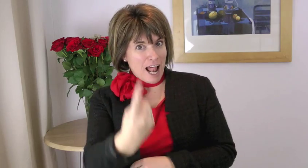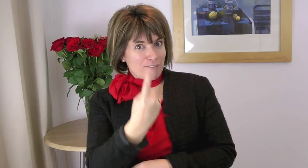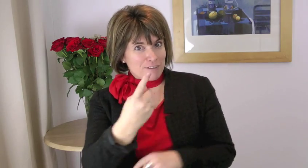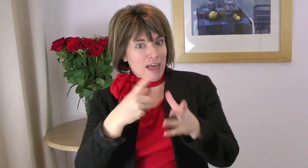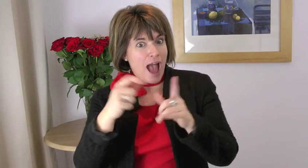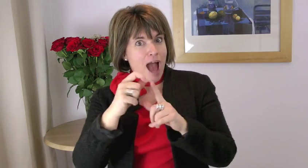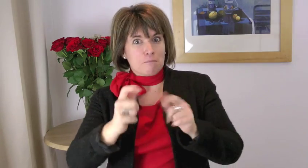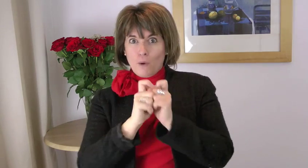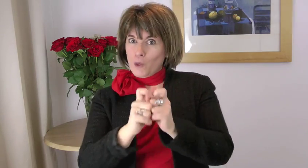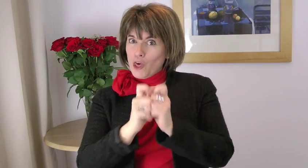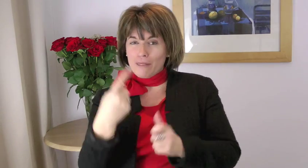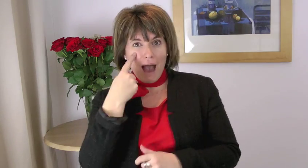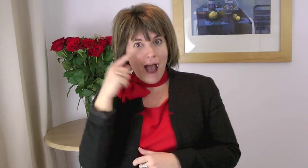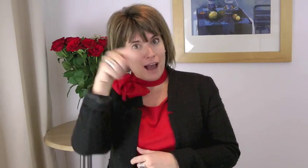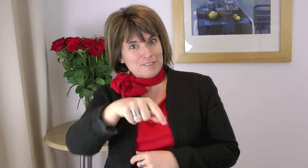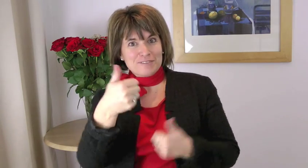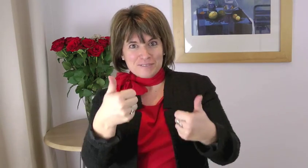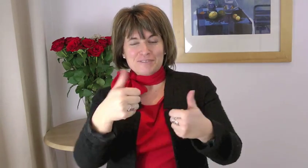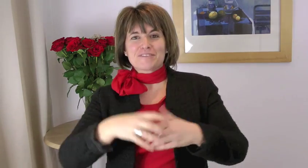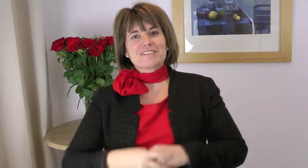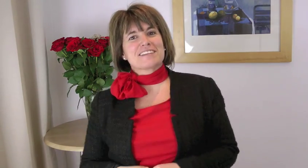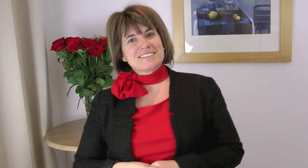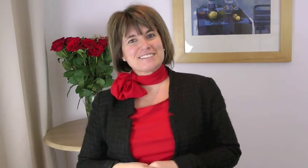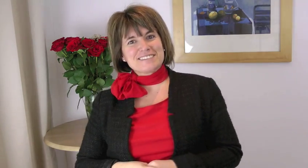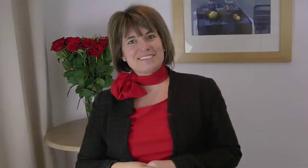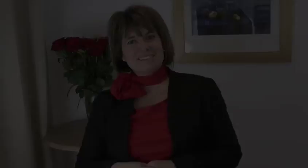anywhere now. Have a try of it yourself. I think this app is worth checking out.